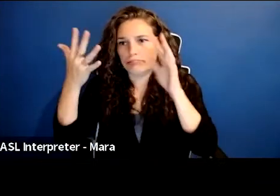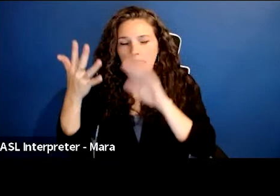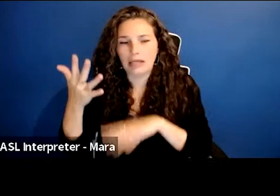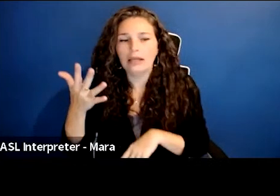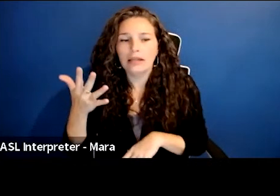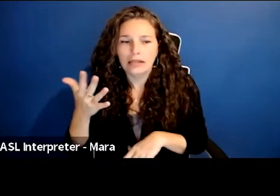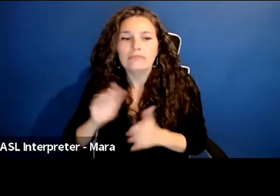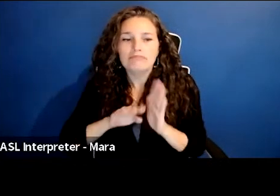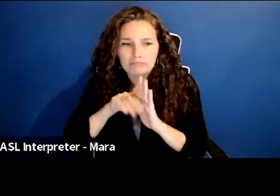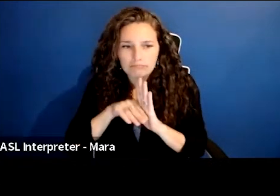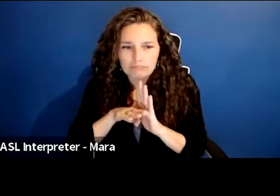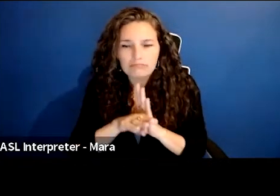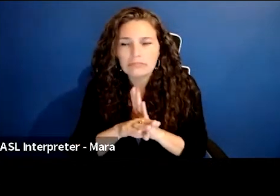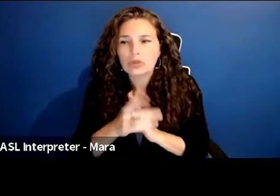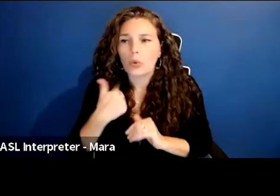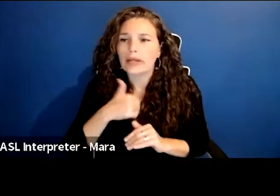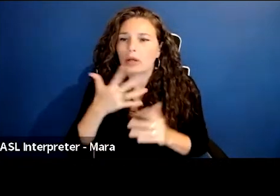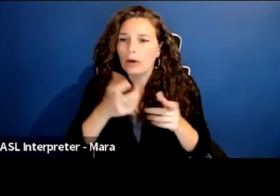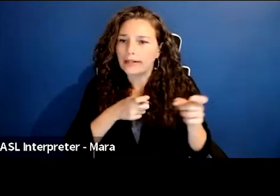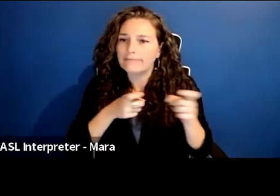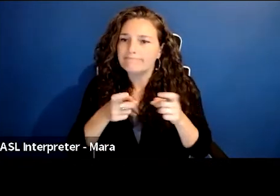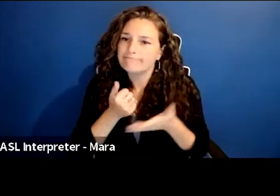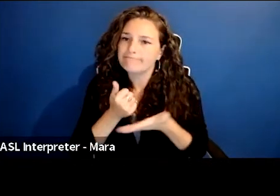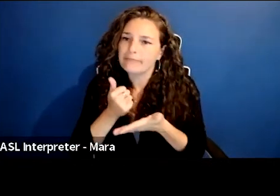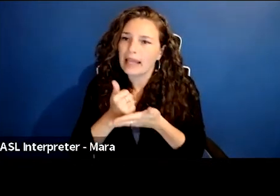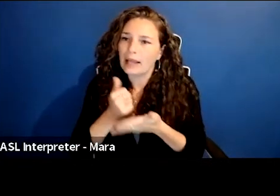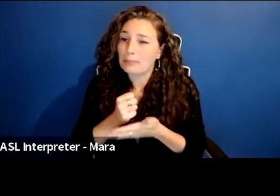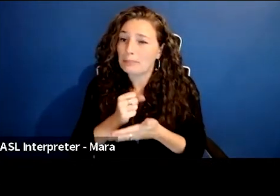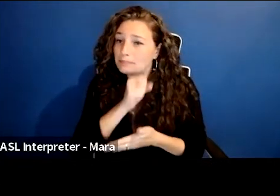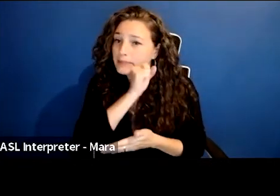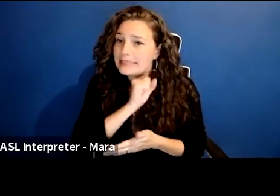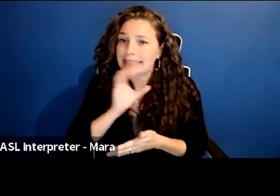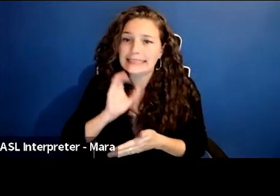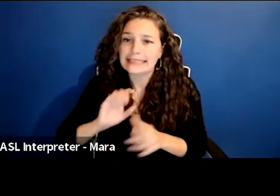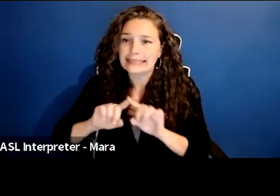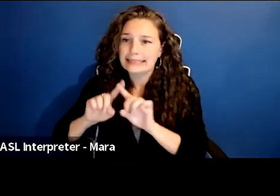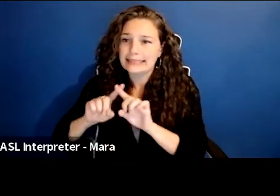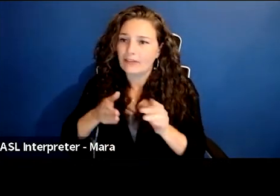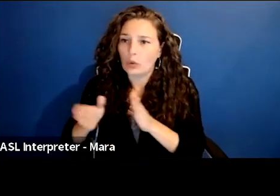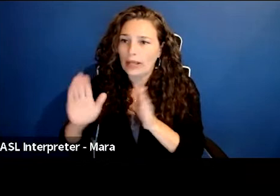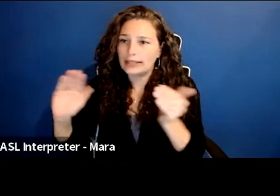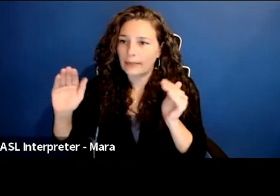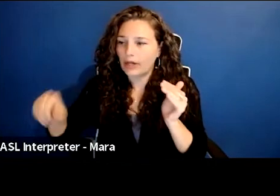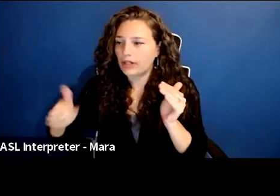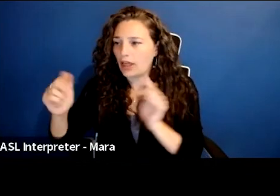and that we needed to be dealing with the seniors in a different way than we're dealing with everyone else.